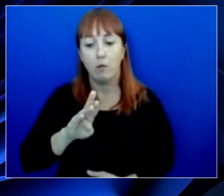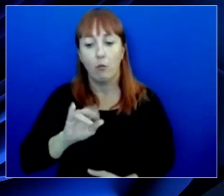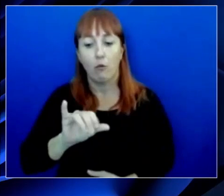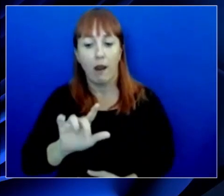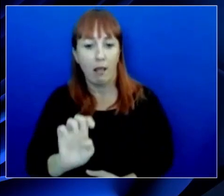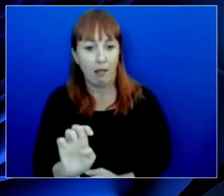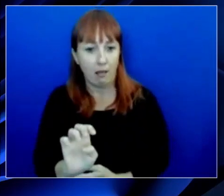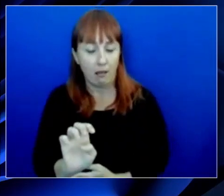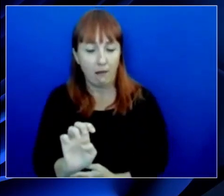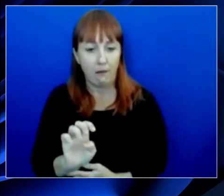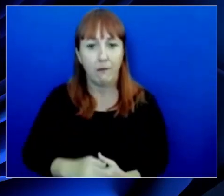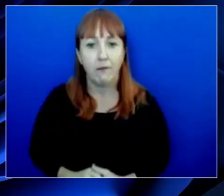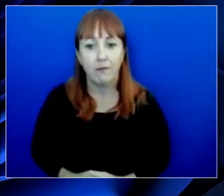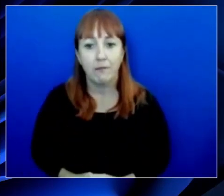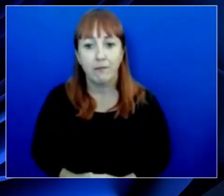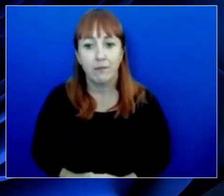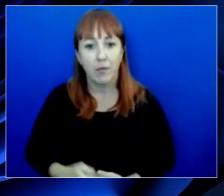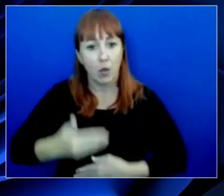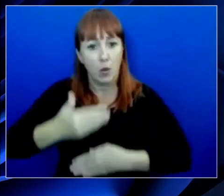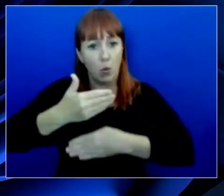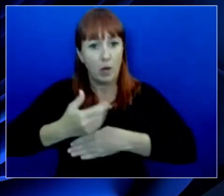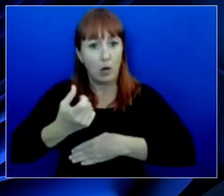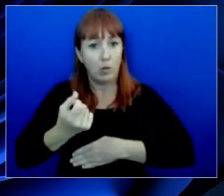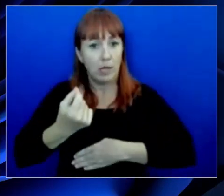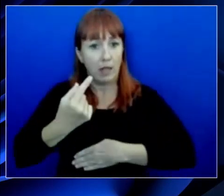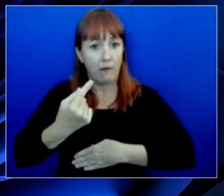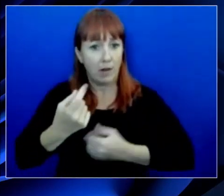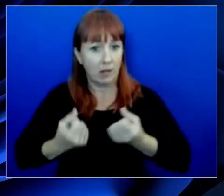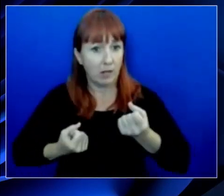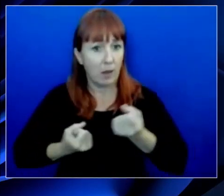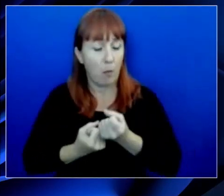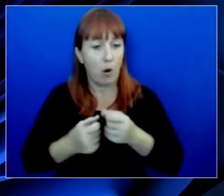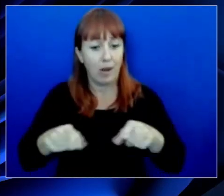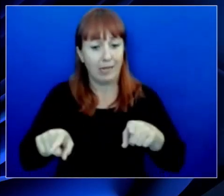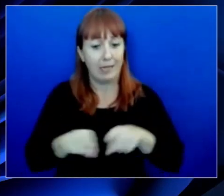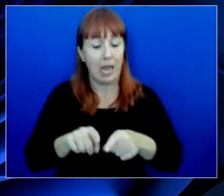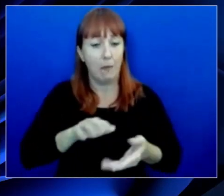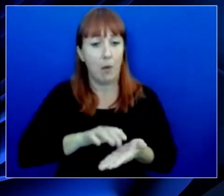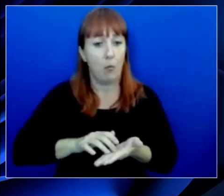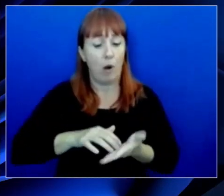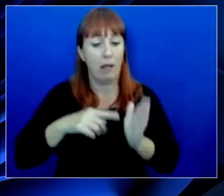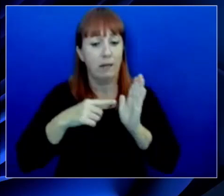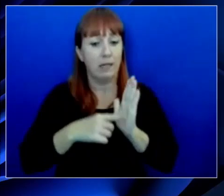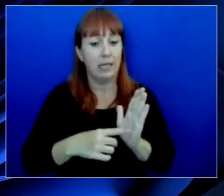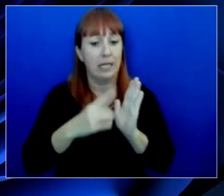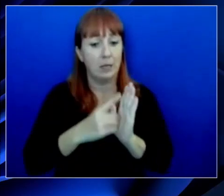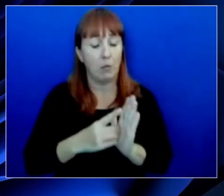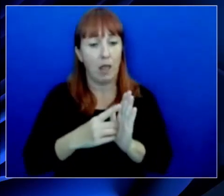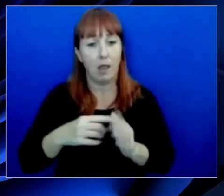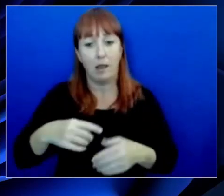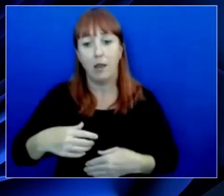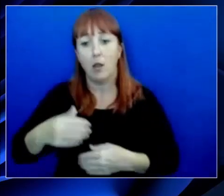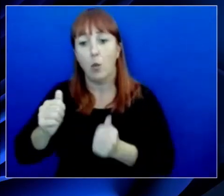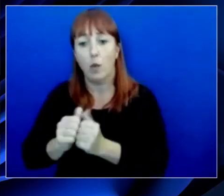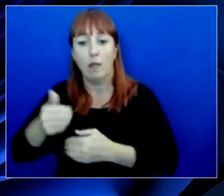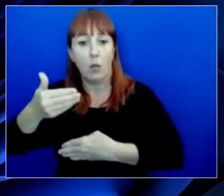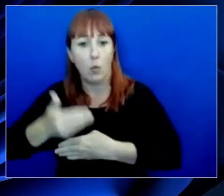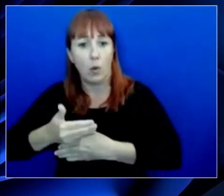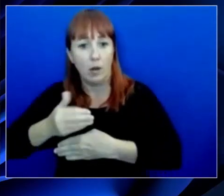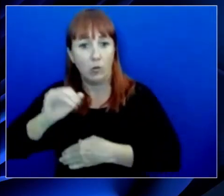Does Windows 11 support using the same Braille display with narrator and Jaws and NDVA? Yeah,